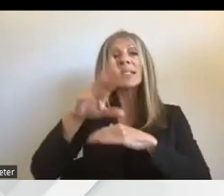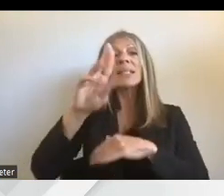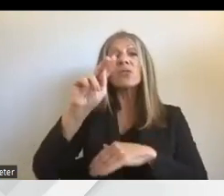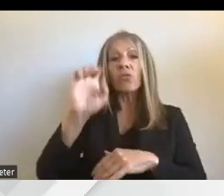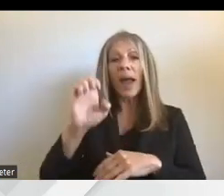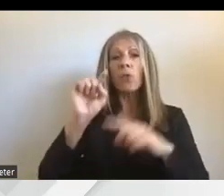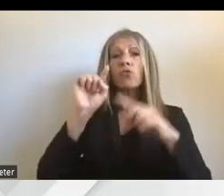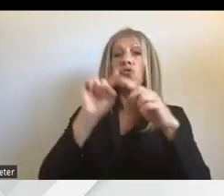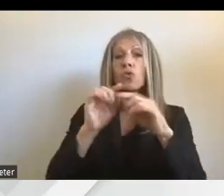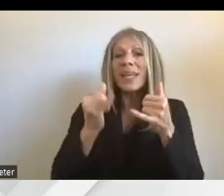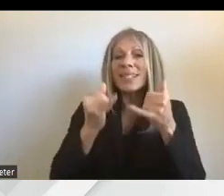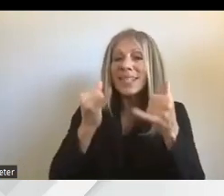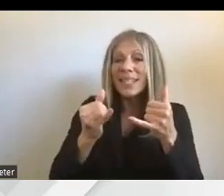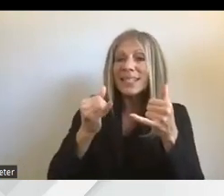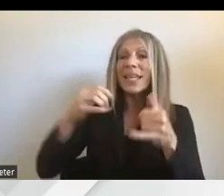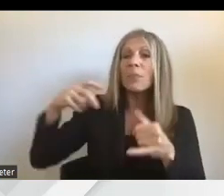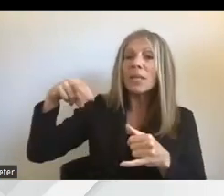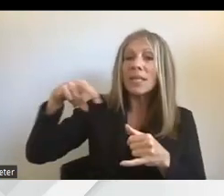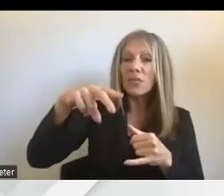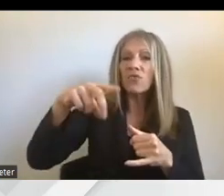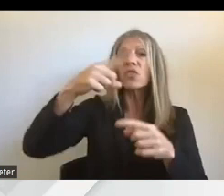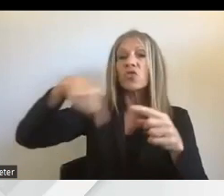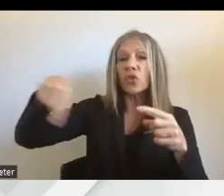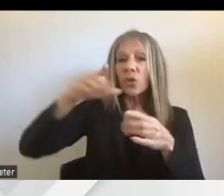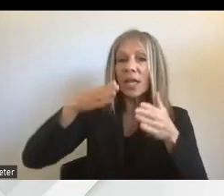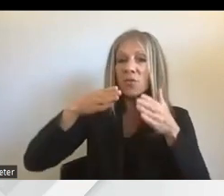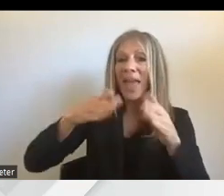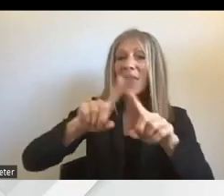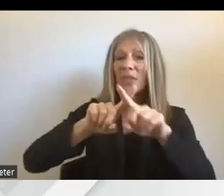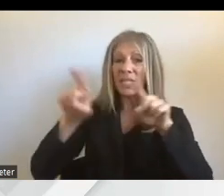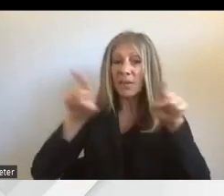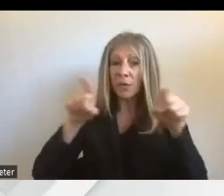to existing pedestrian circulation paths. And the differences between